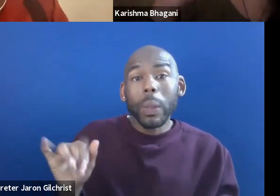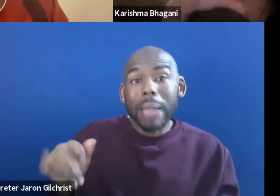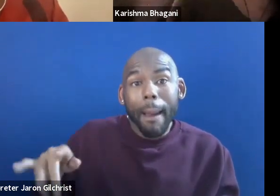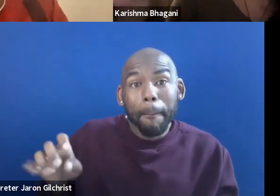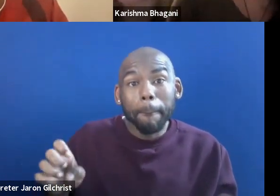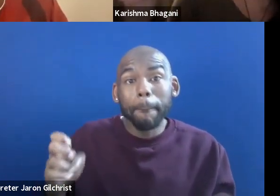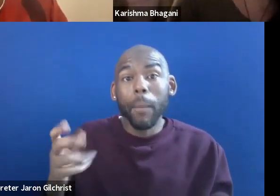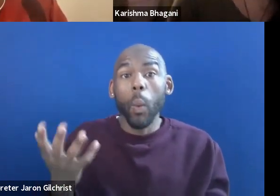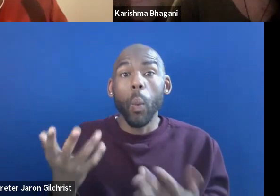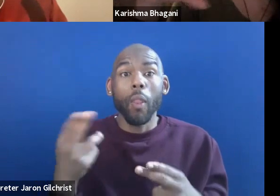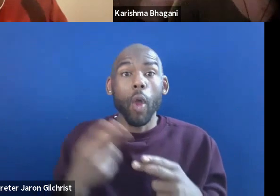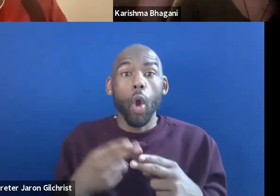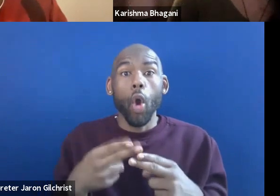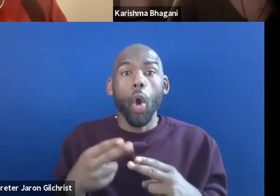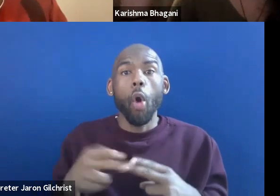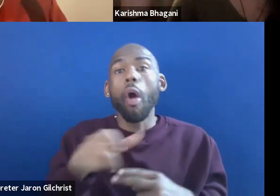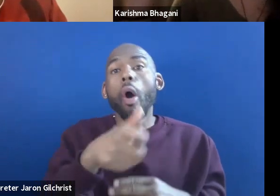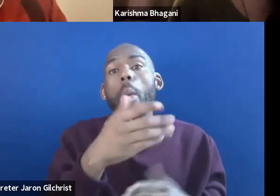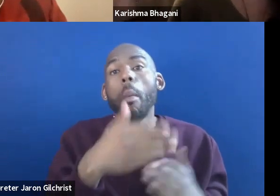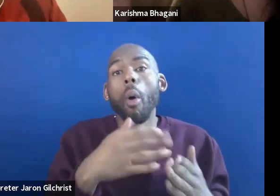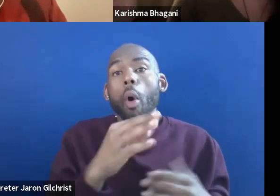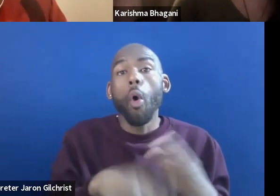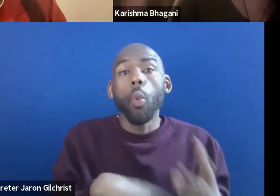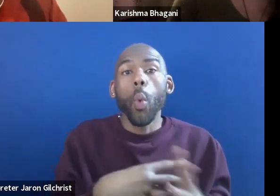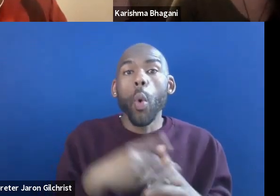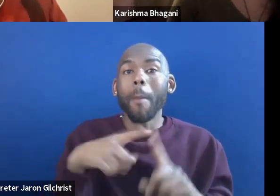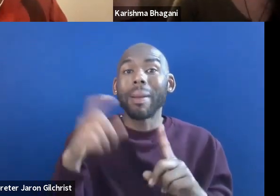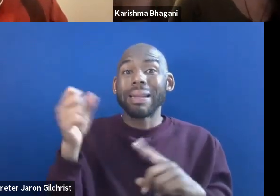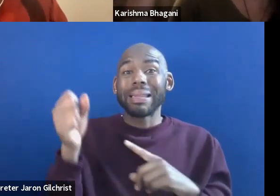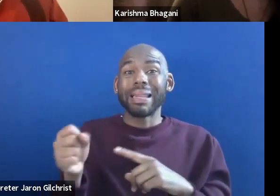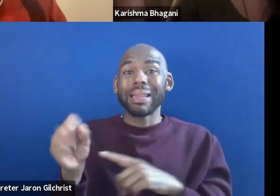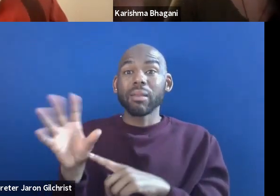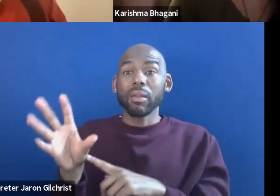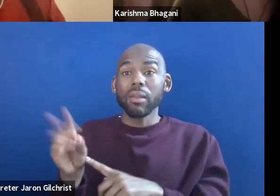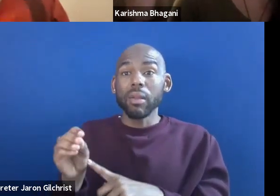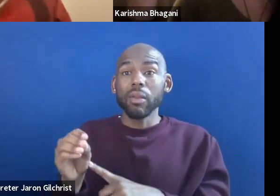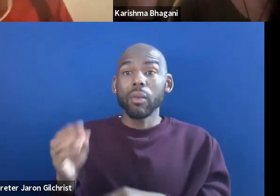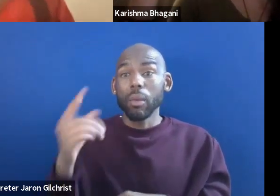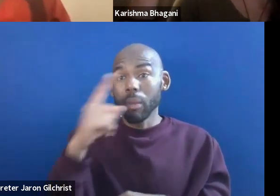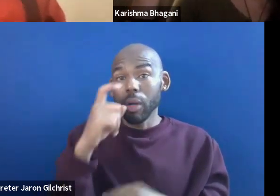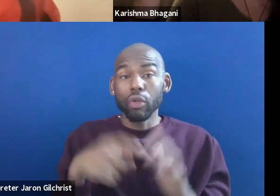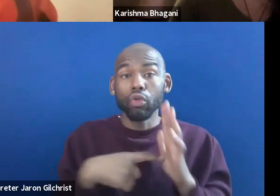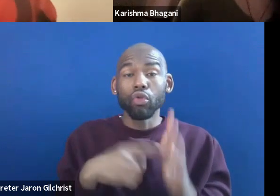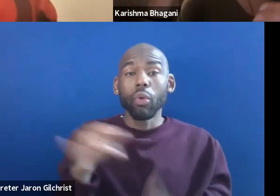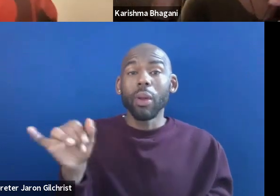on the rest of the continent at least about South Africa because of shows like "Woza Albert!" and because of shows like "Sarafina" existing